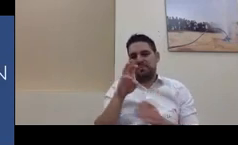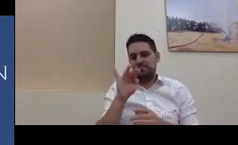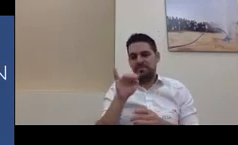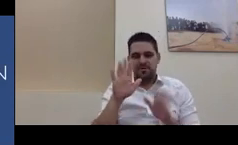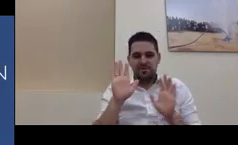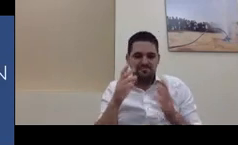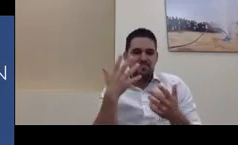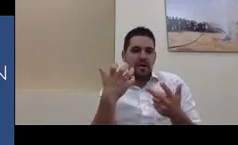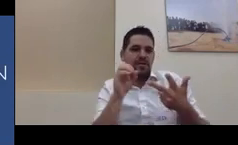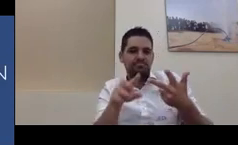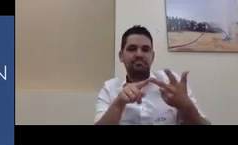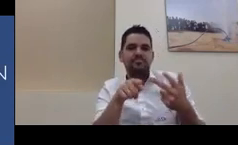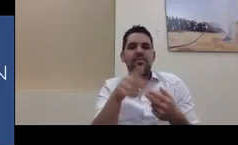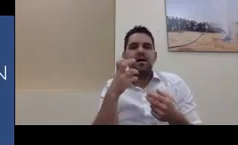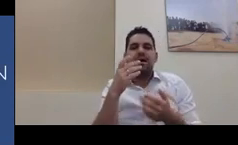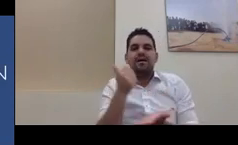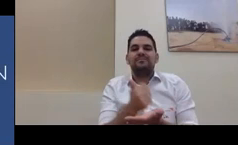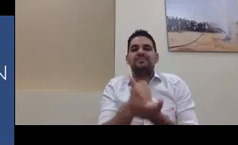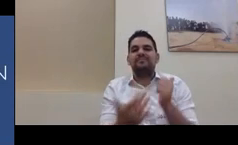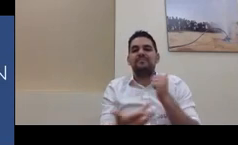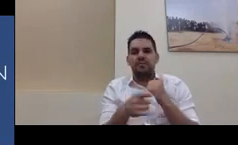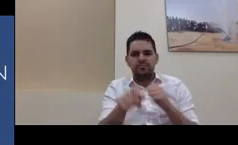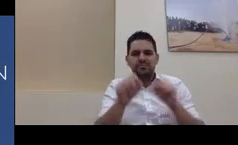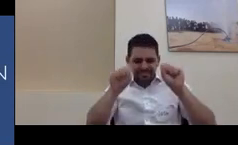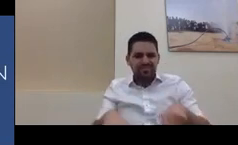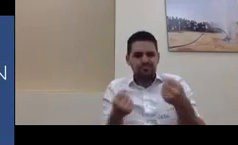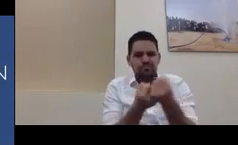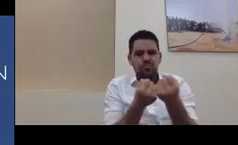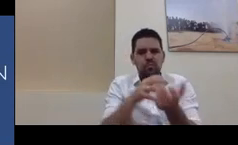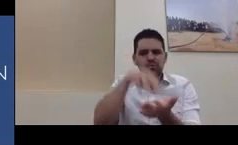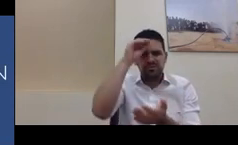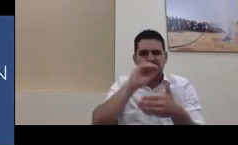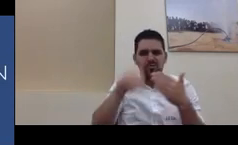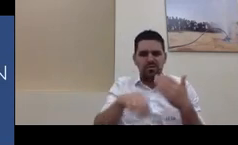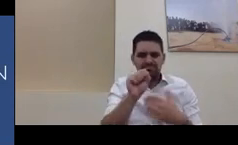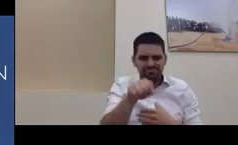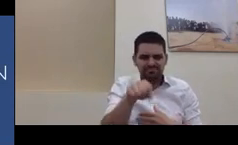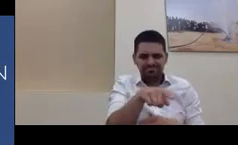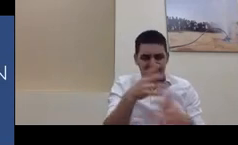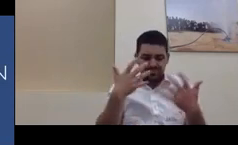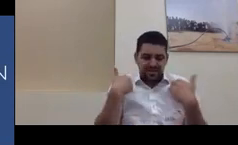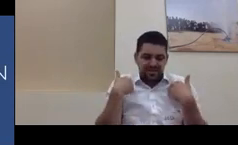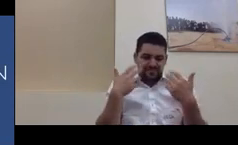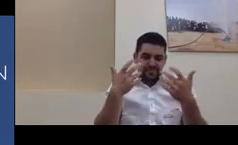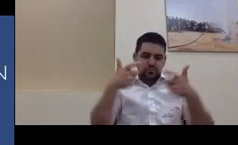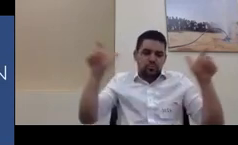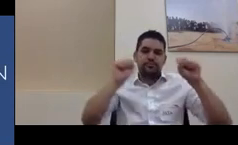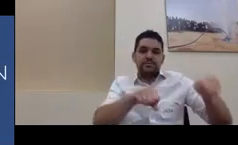But for the purpose of this webinar, I'll keep it short. So, the third is assistive technology has the ability to support learning outcomes.